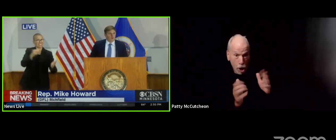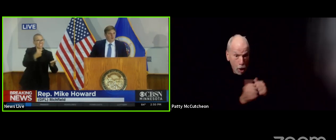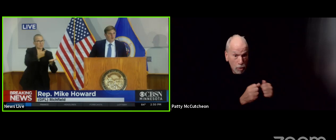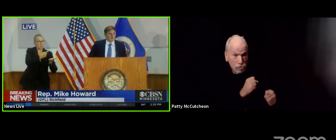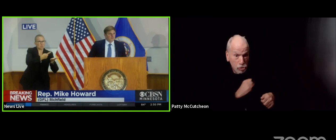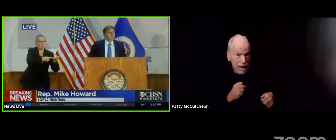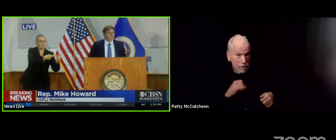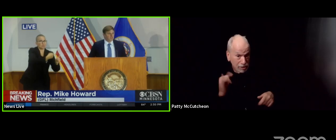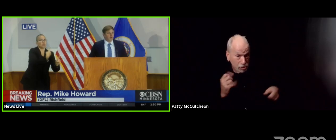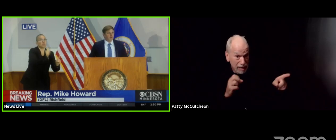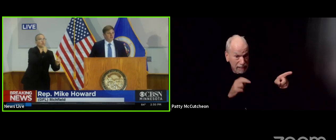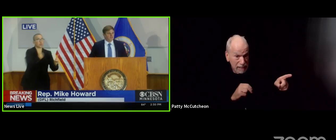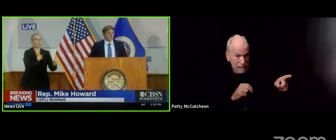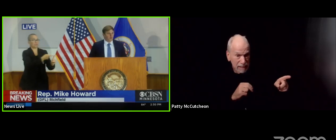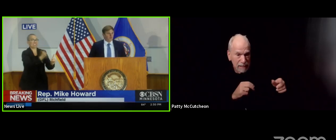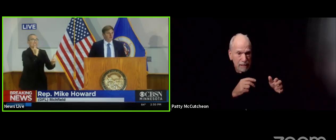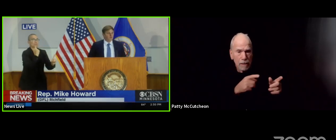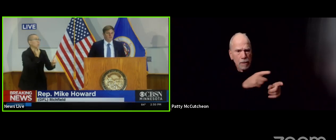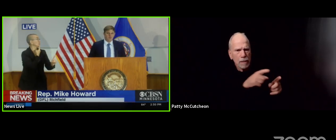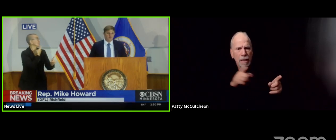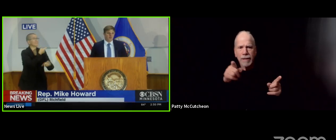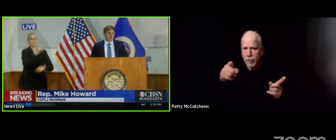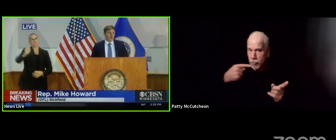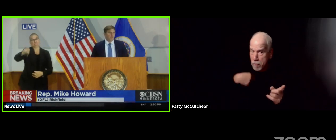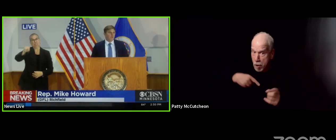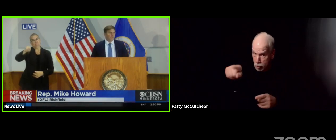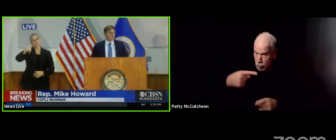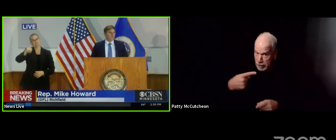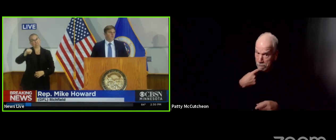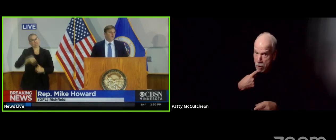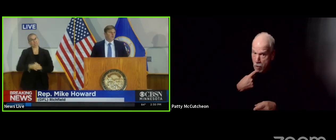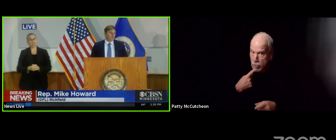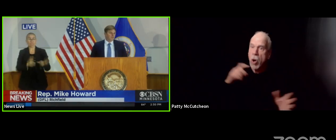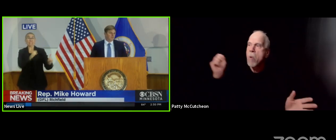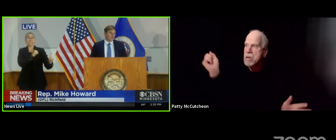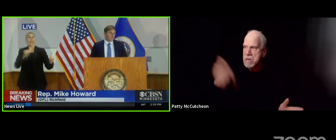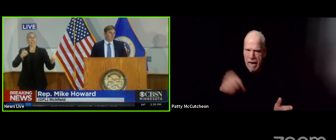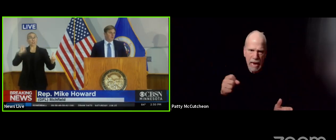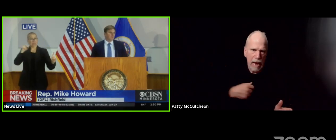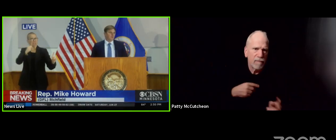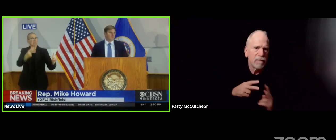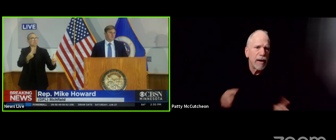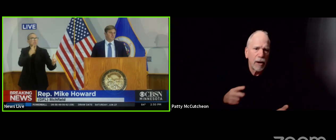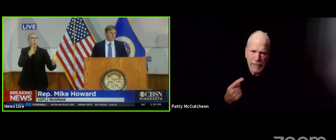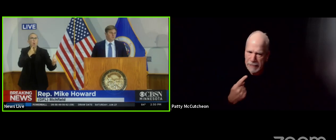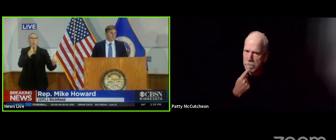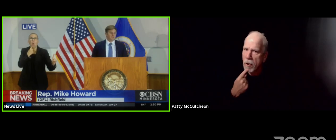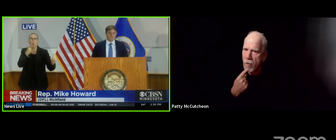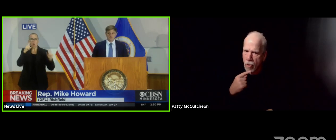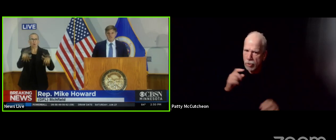≫ HE DID SHARE DISAPPOINTMENT. WE DID TALK ABOUT HOW IMPORTANT IT IS THAT WE GET OUT THE MESSAGE TO FOLKS THAT THIS IS